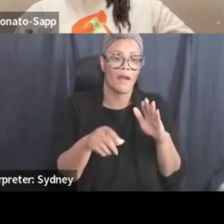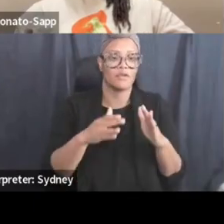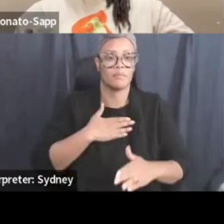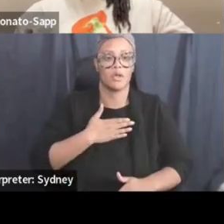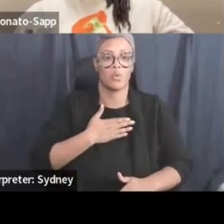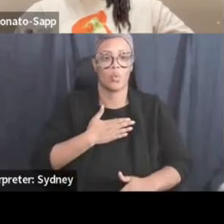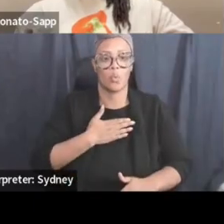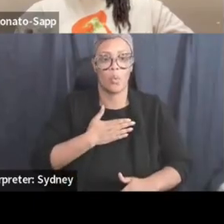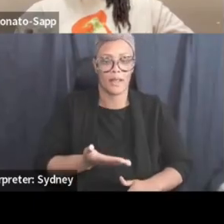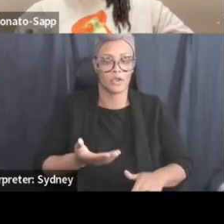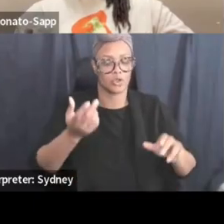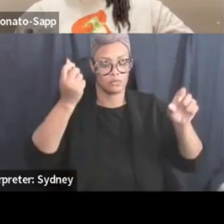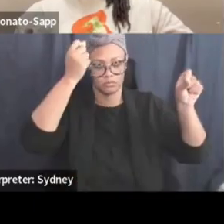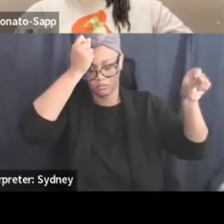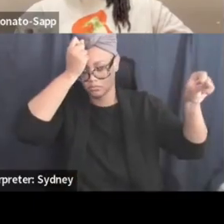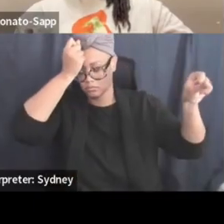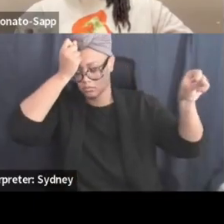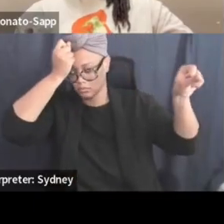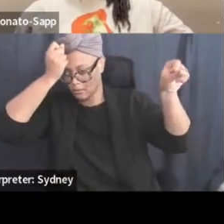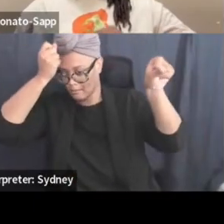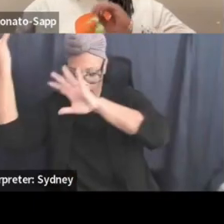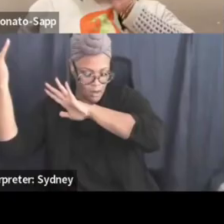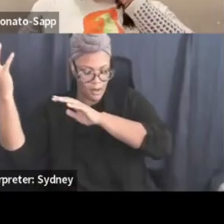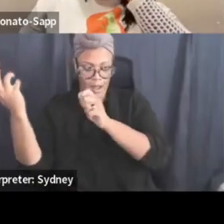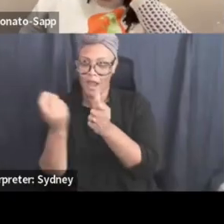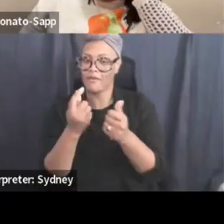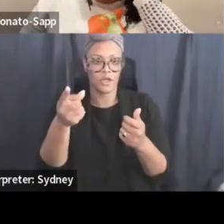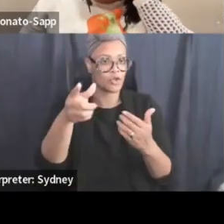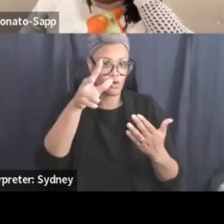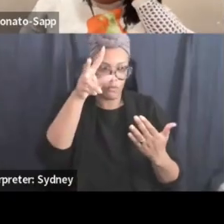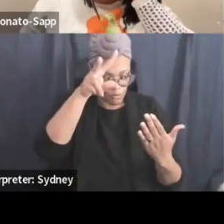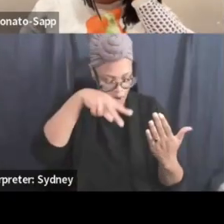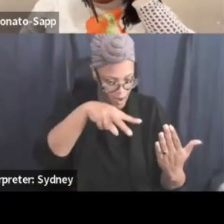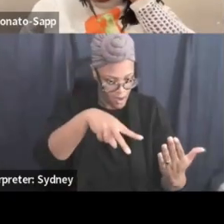things you've read, all the things that you've learned and say, "This is what the community